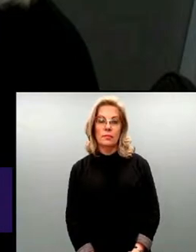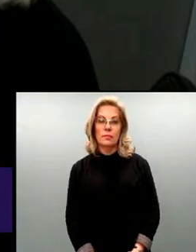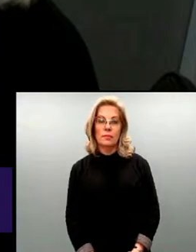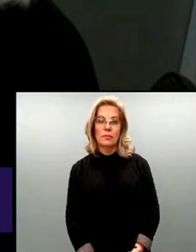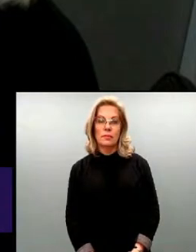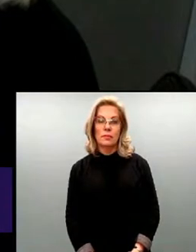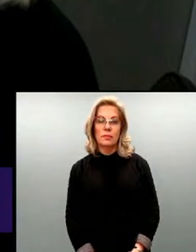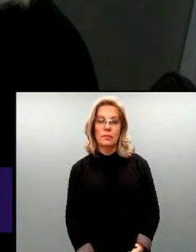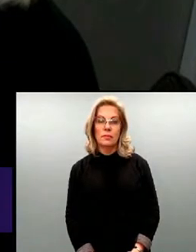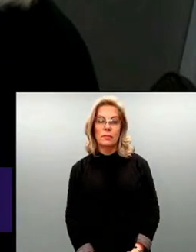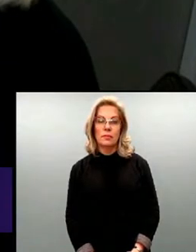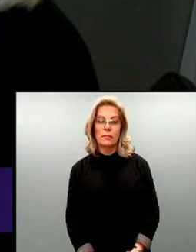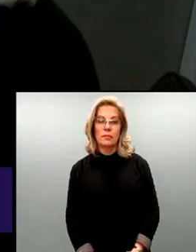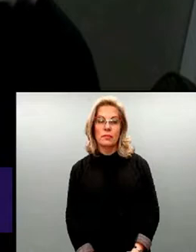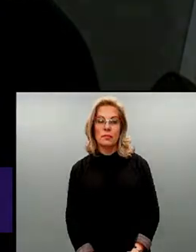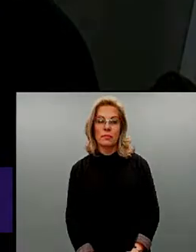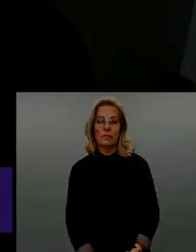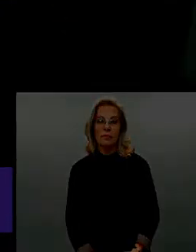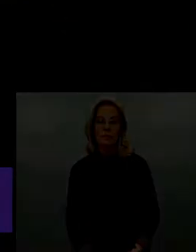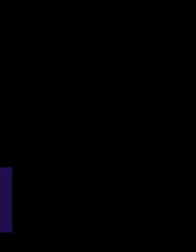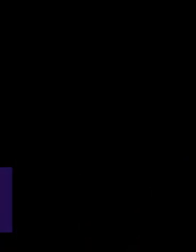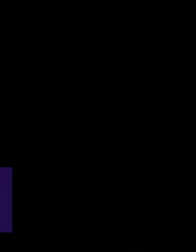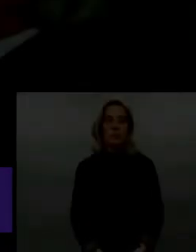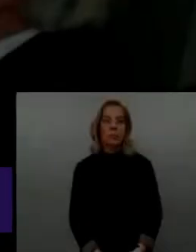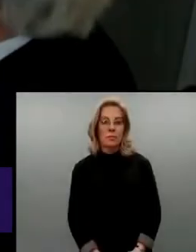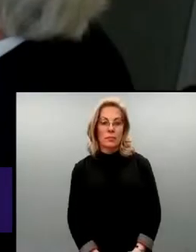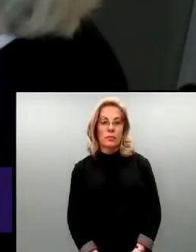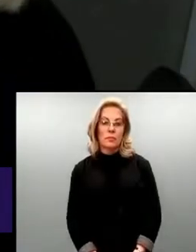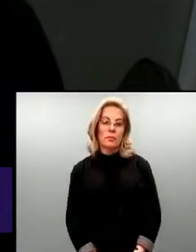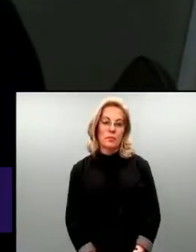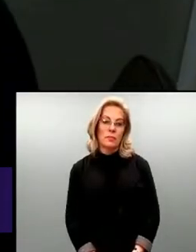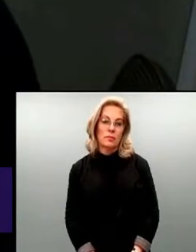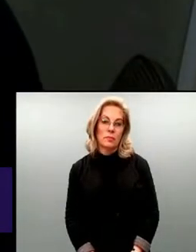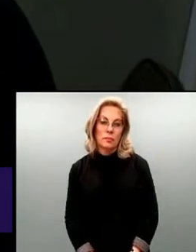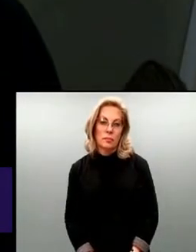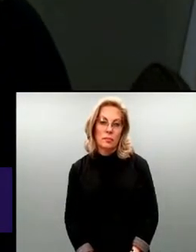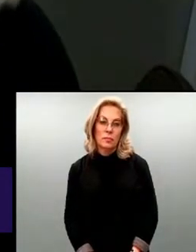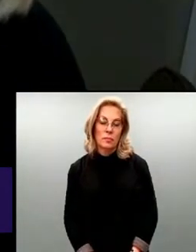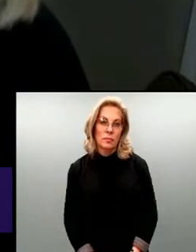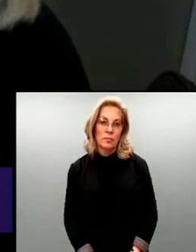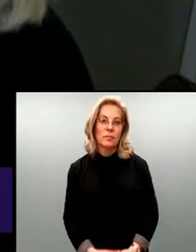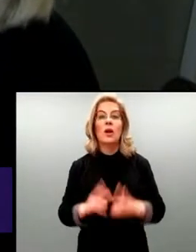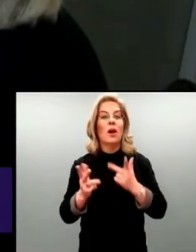Quiet. There are people watching us. Don't talk about that now." MR GRIFFIN: Moving on to another topic, you mentioned in